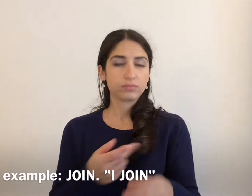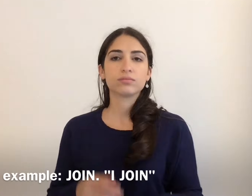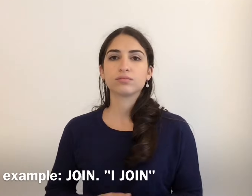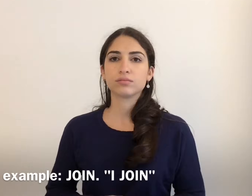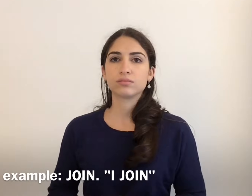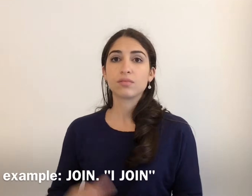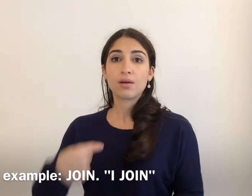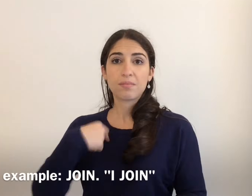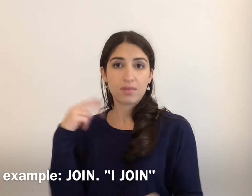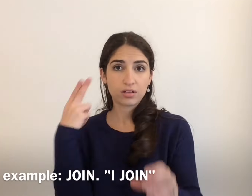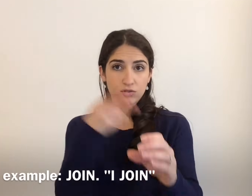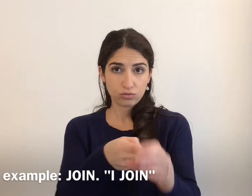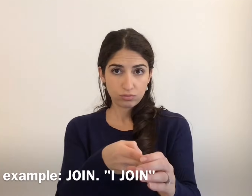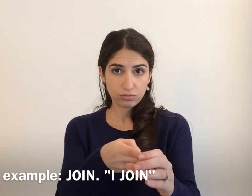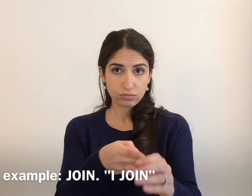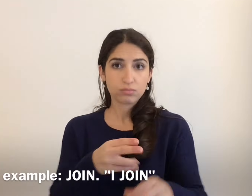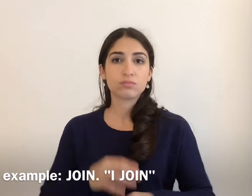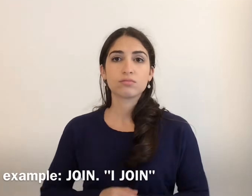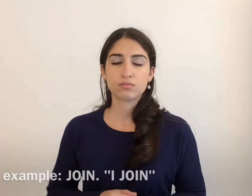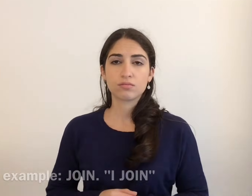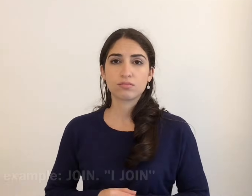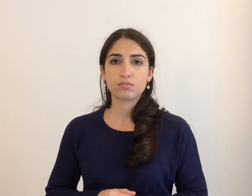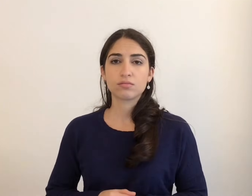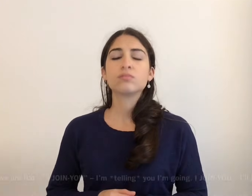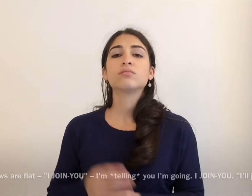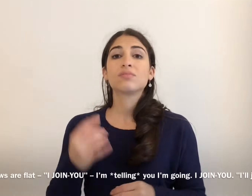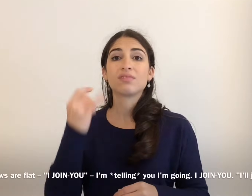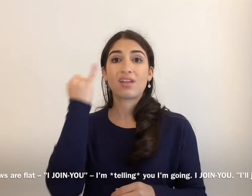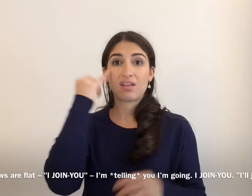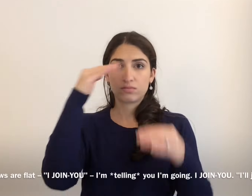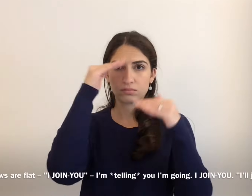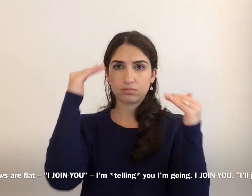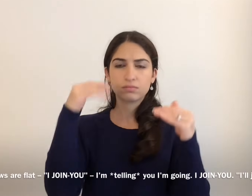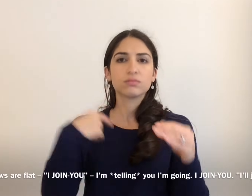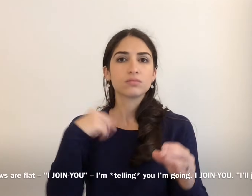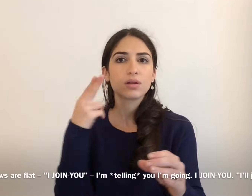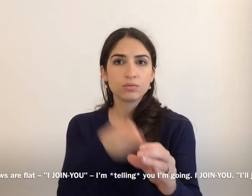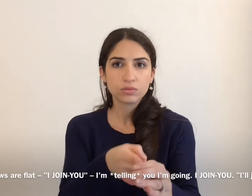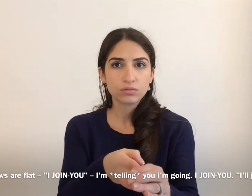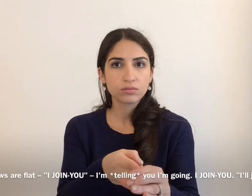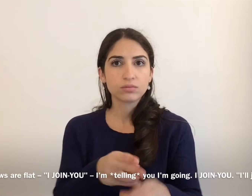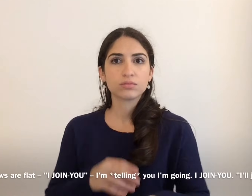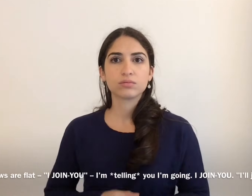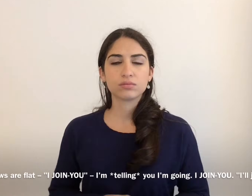Another one: JOIN. "I join you." And if my eyebrows are flat, I'm joining